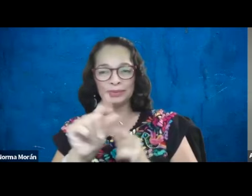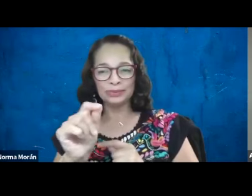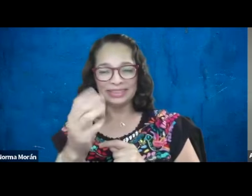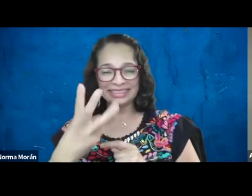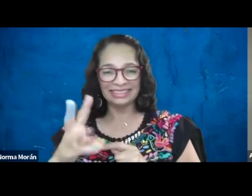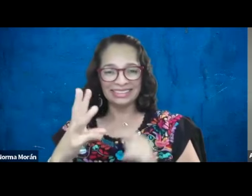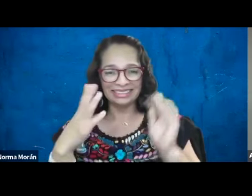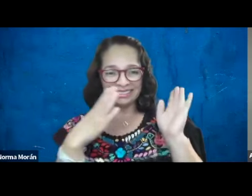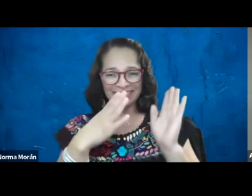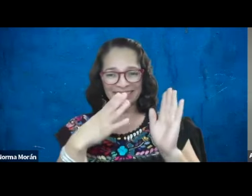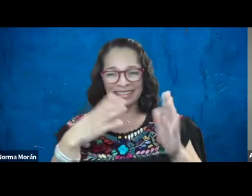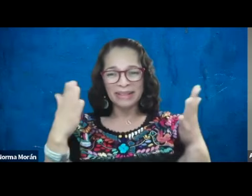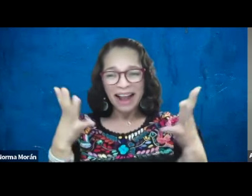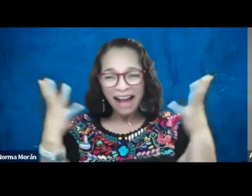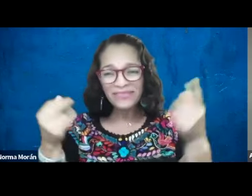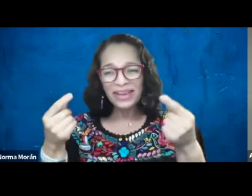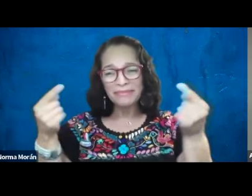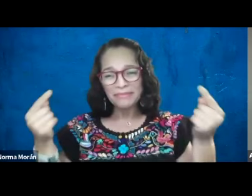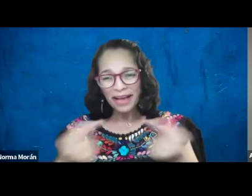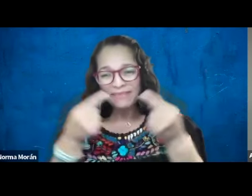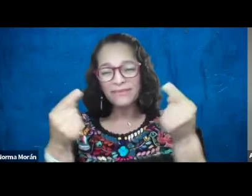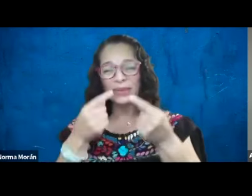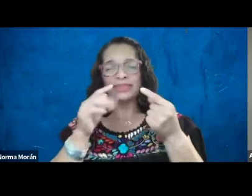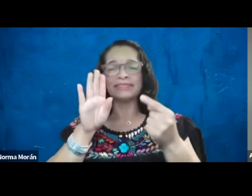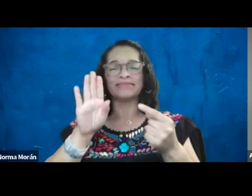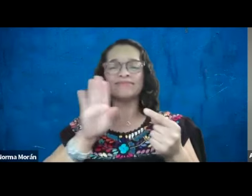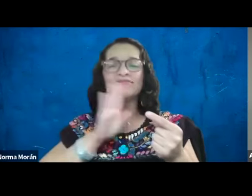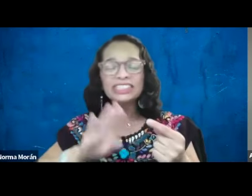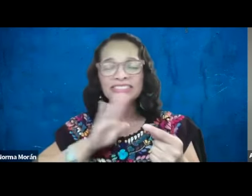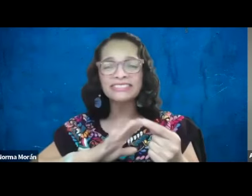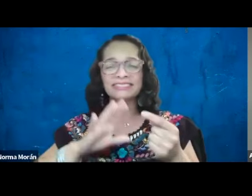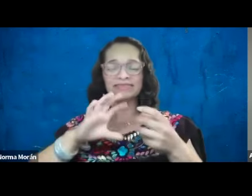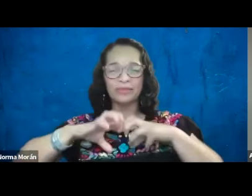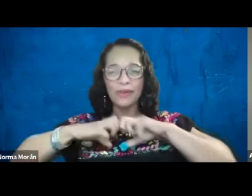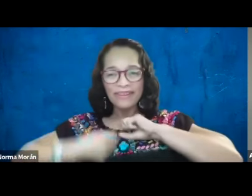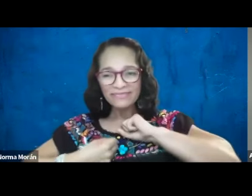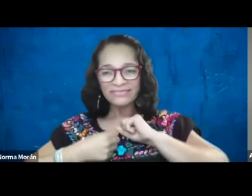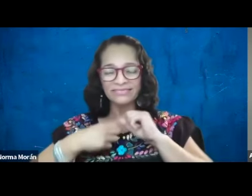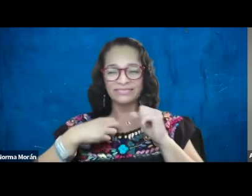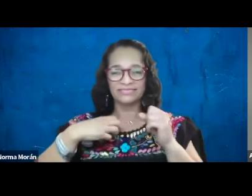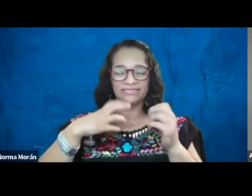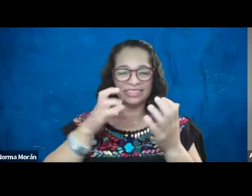it wasn't. From 2006 to 2015, 2016, so much pain,